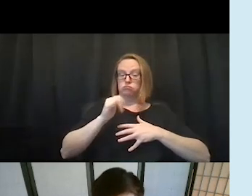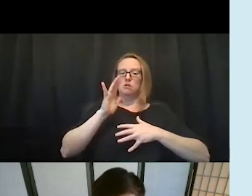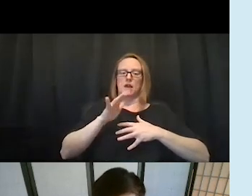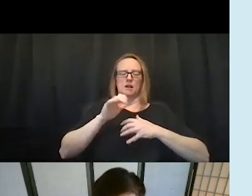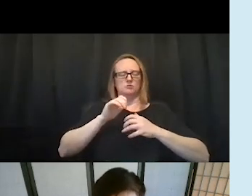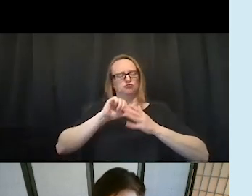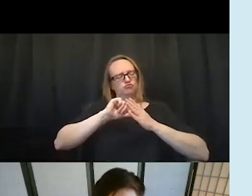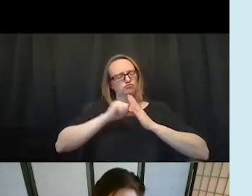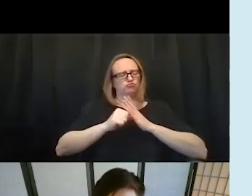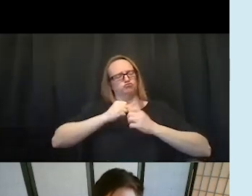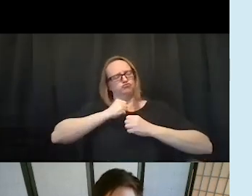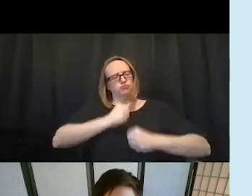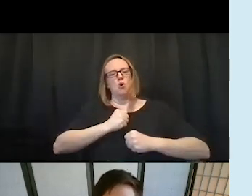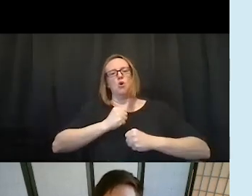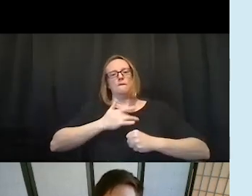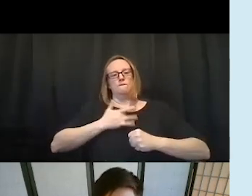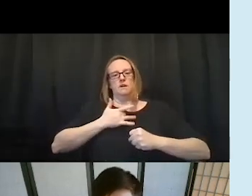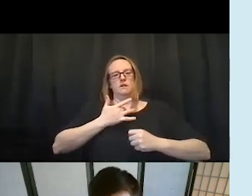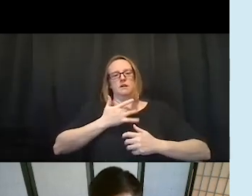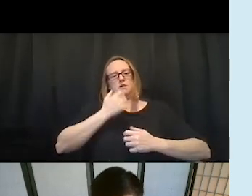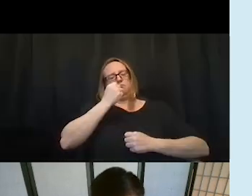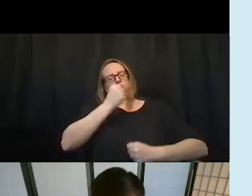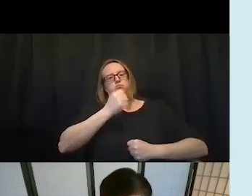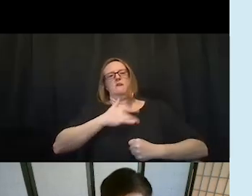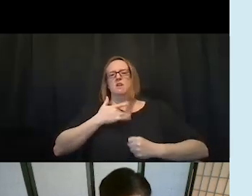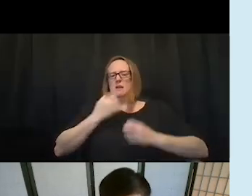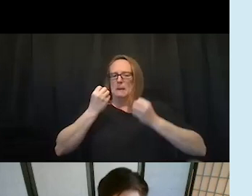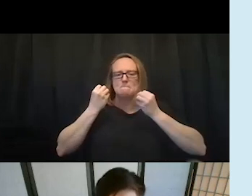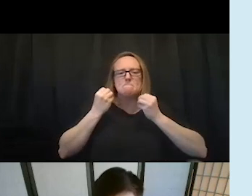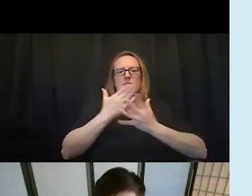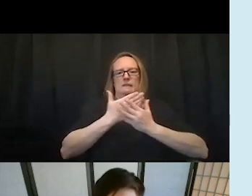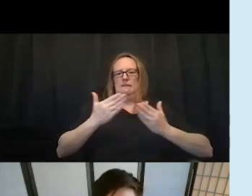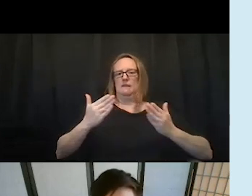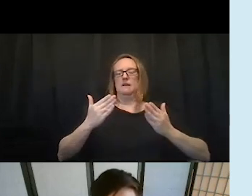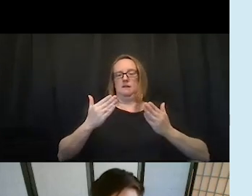sensation so yellow means that you feel a lot of sensation in the chest in the center of the body.